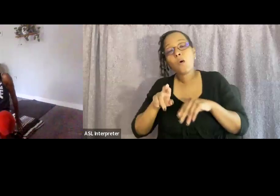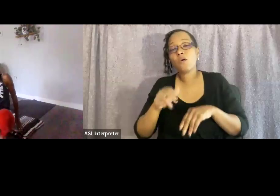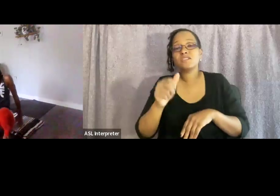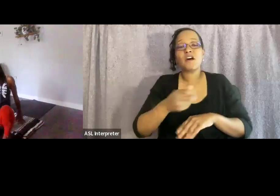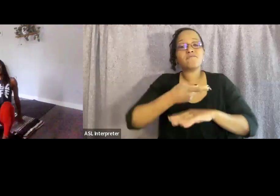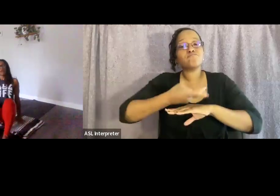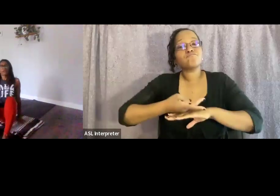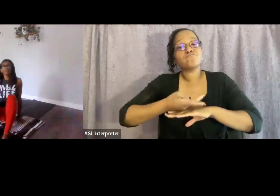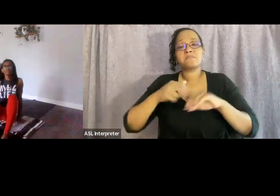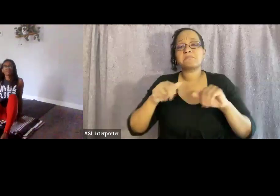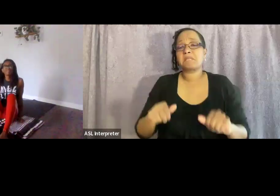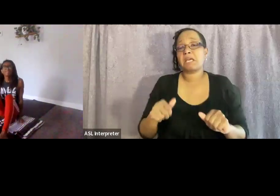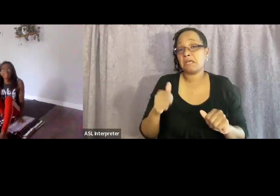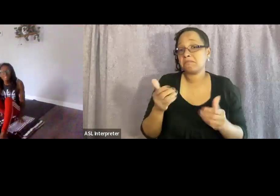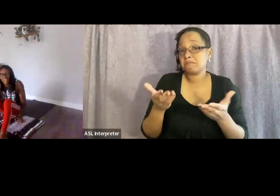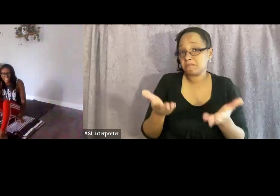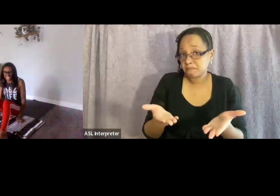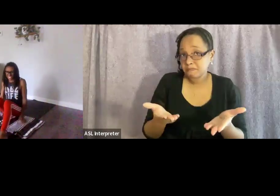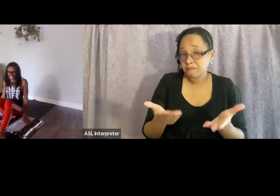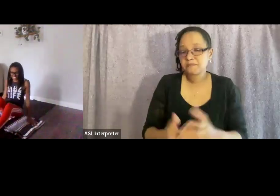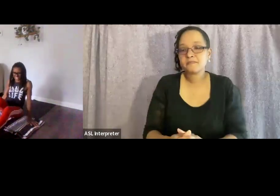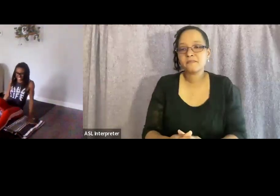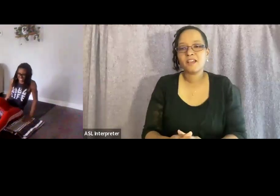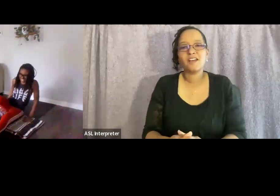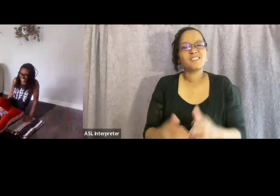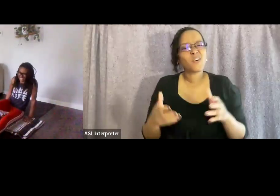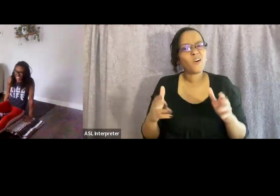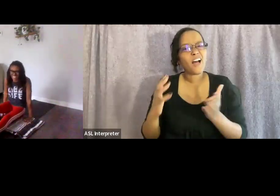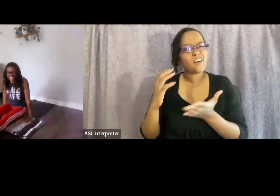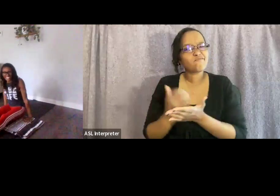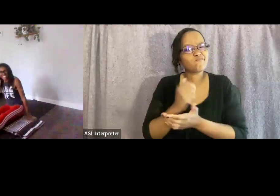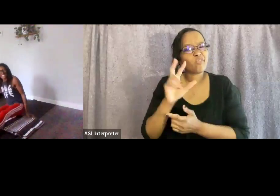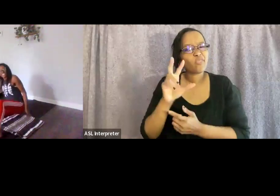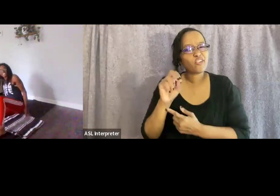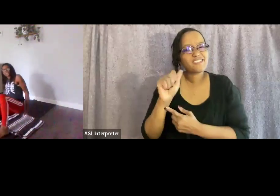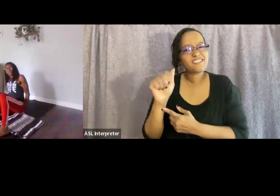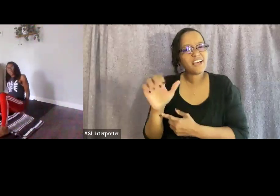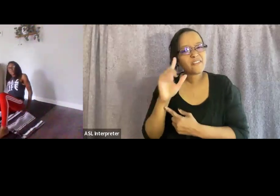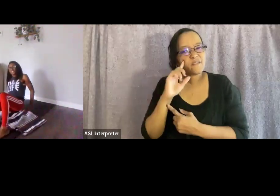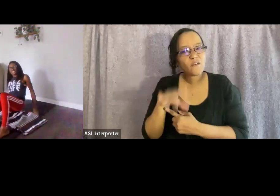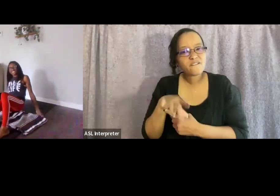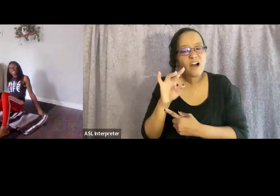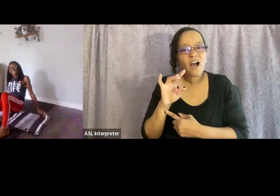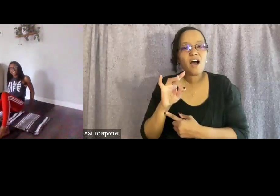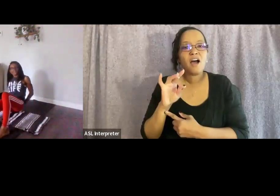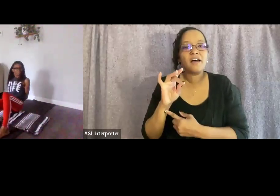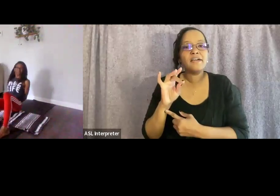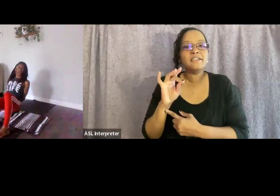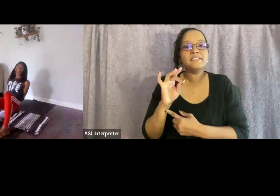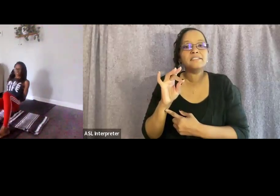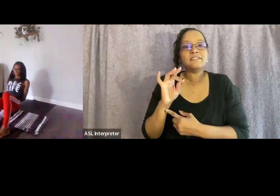So let's take about 30 seconds to arrive.